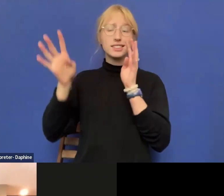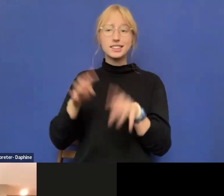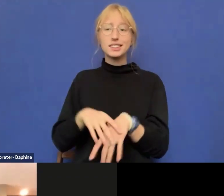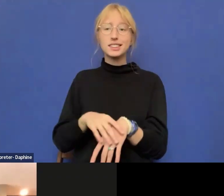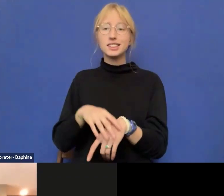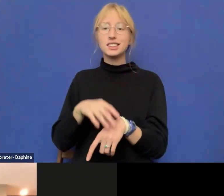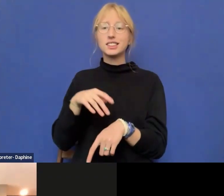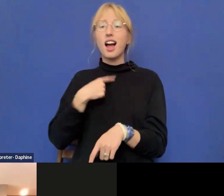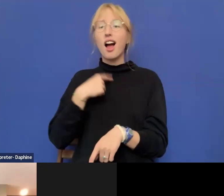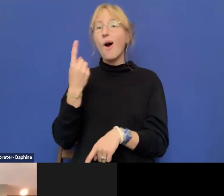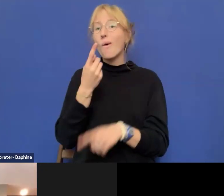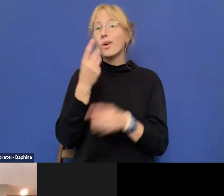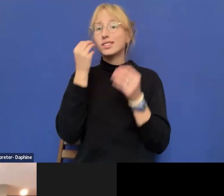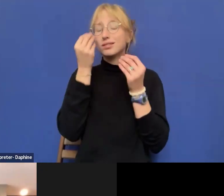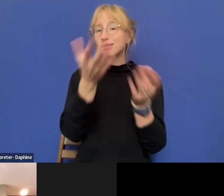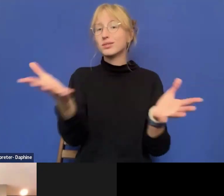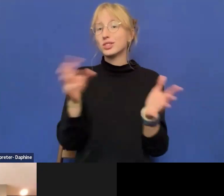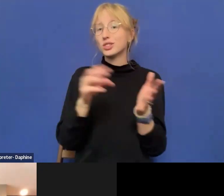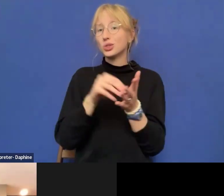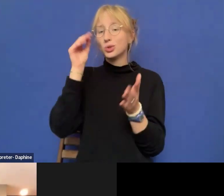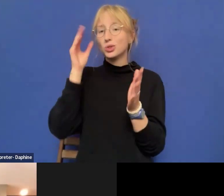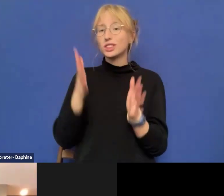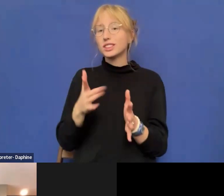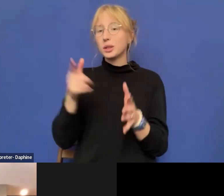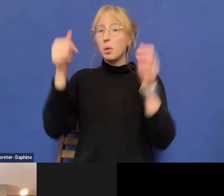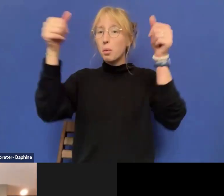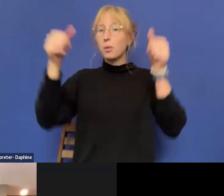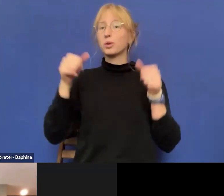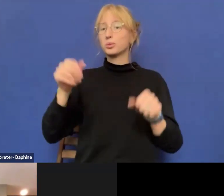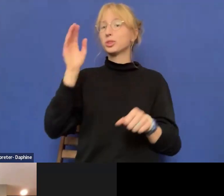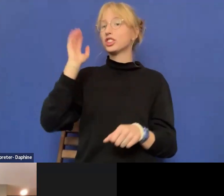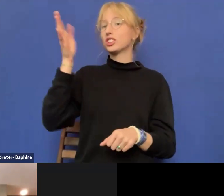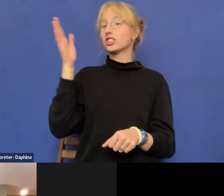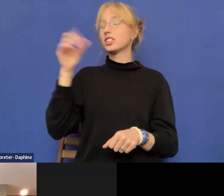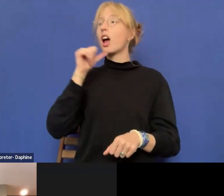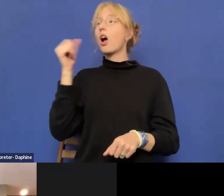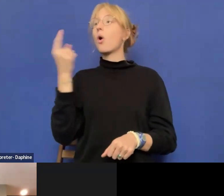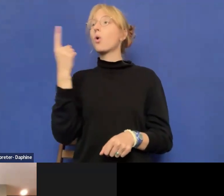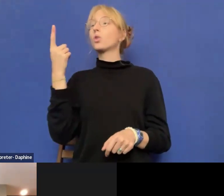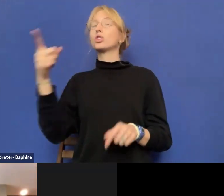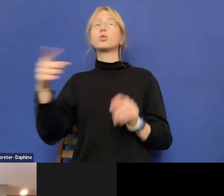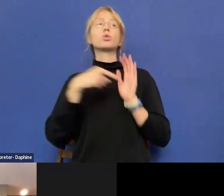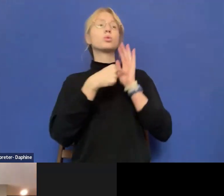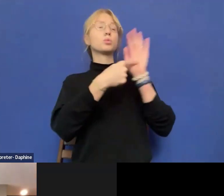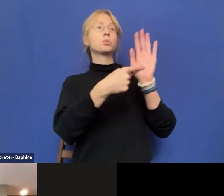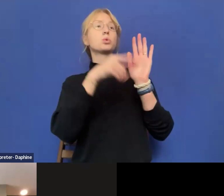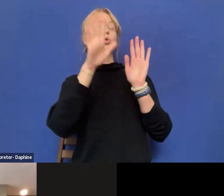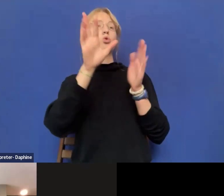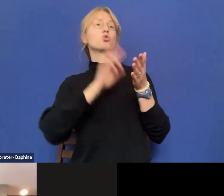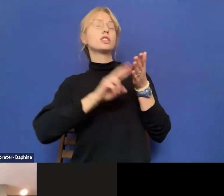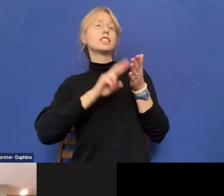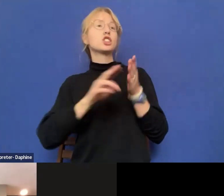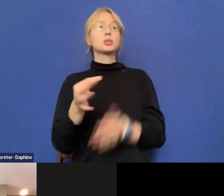presentation is area we not only display your research expertise